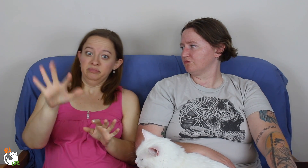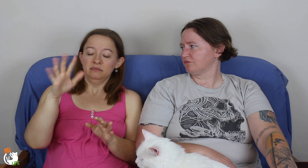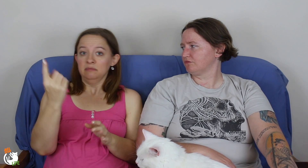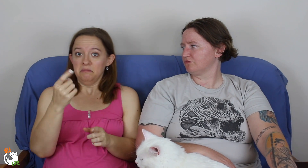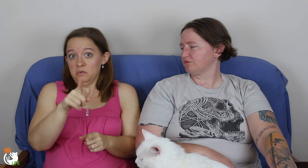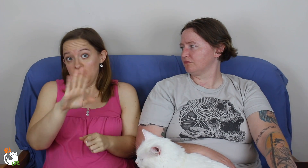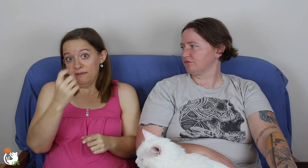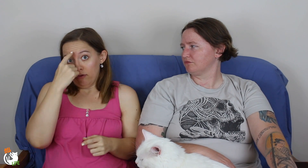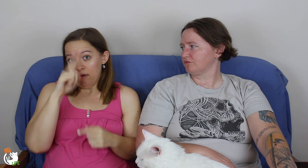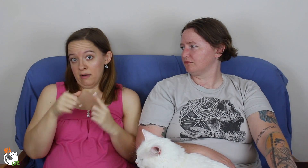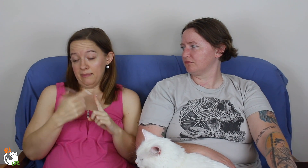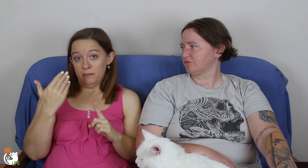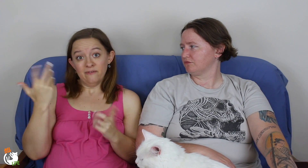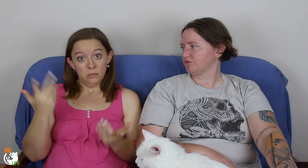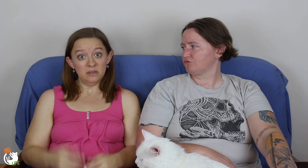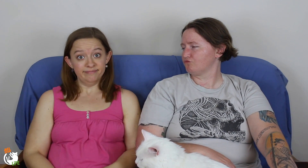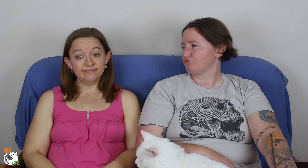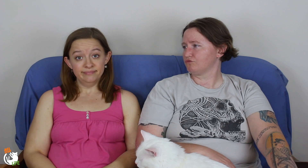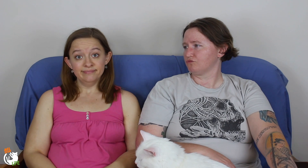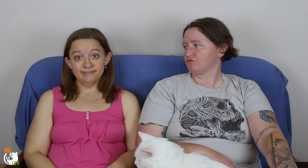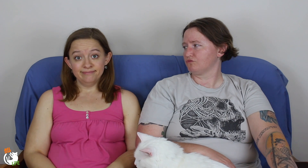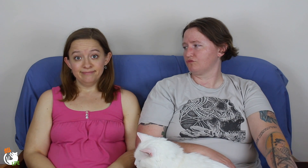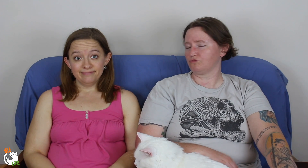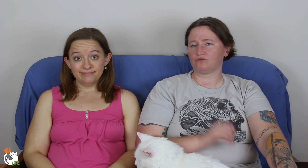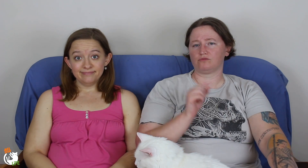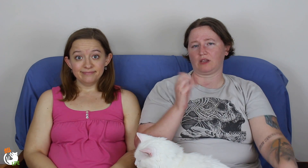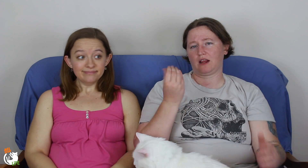You never know, they could say something you never thought about before.